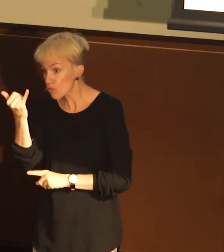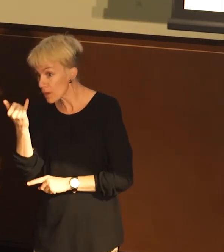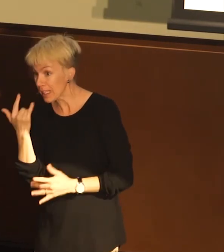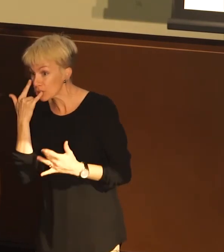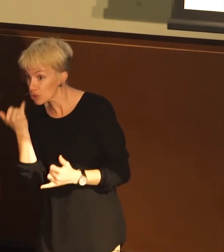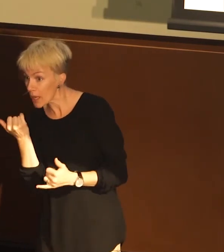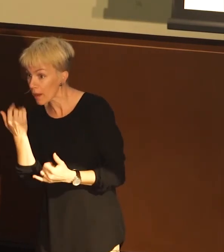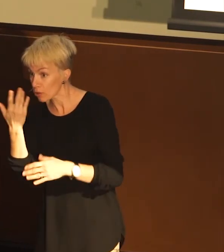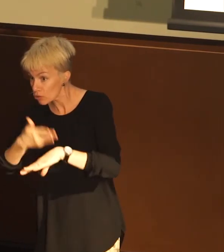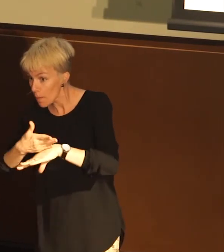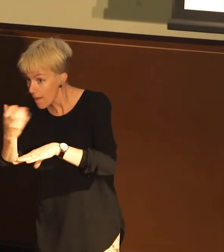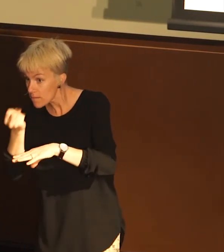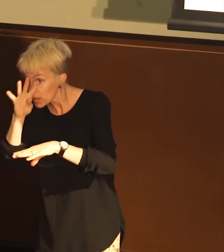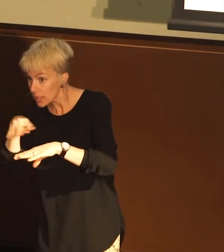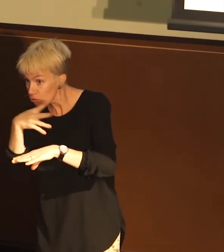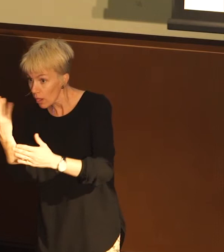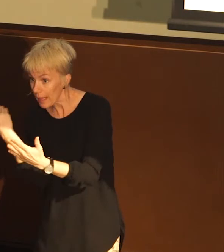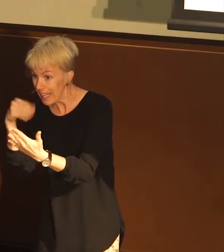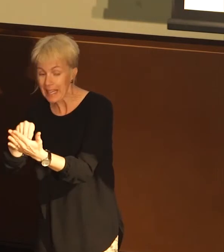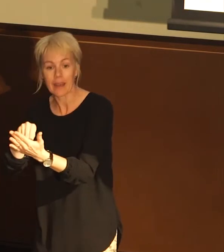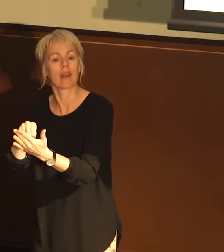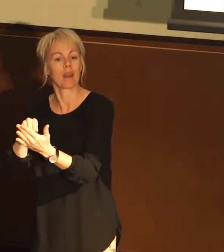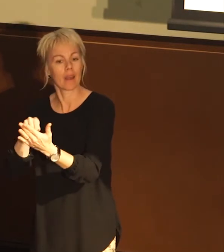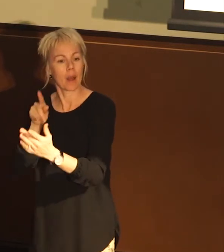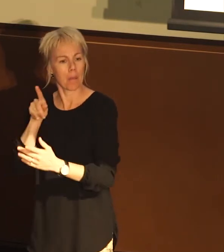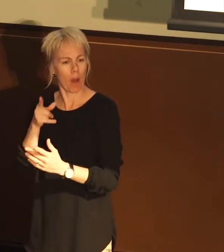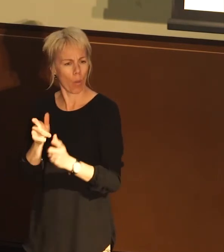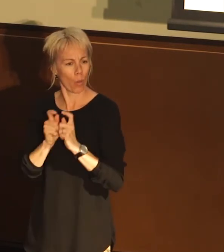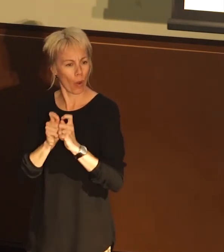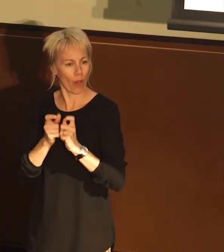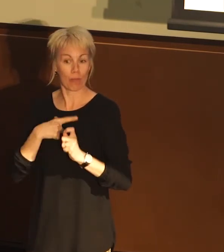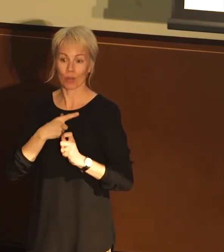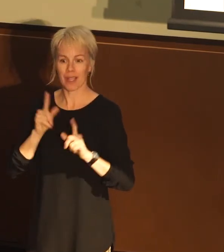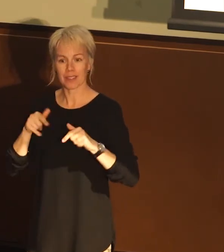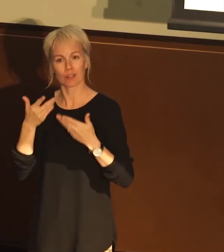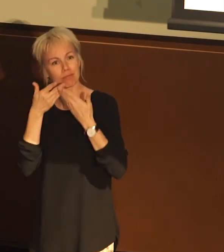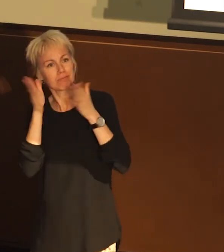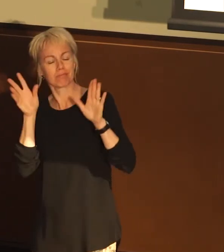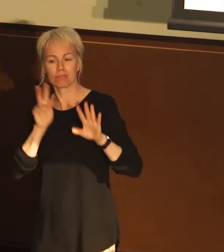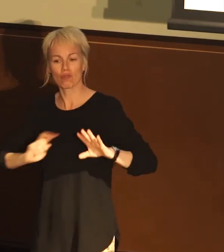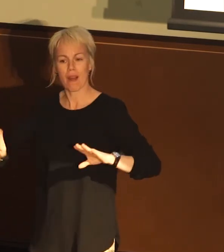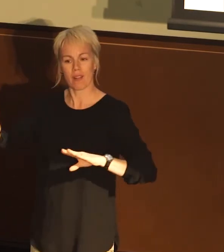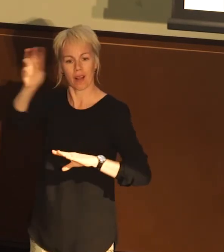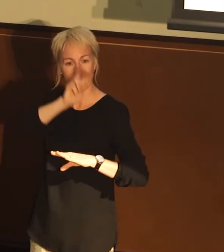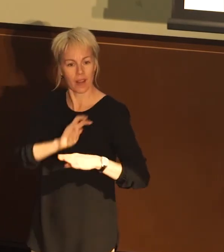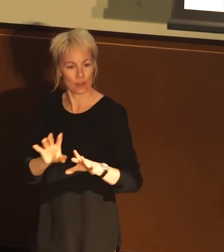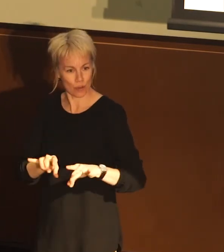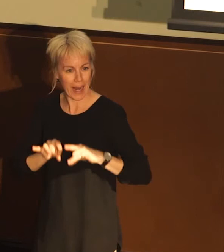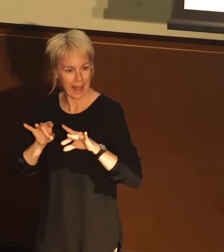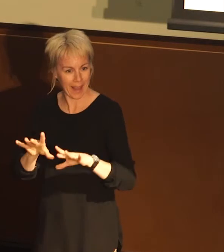But the payoff for it is to be able to see a bit of Australia, good old Australia while they travel around and do some work.